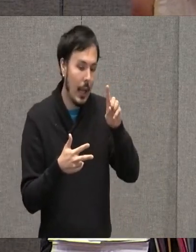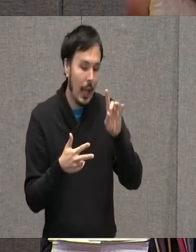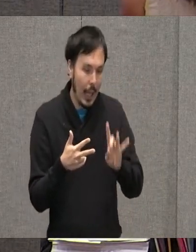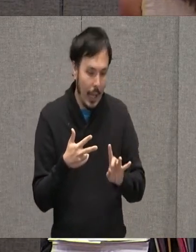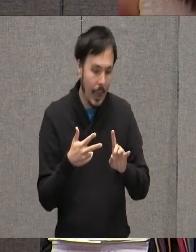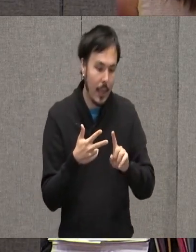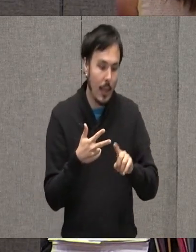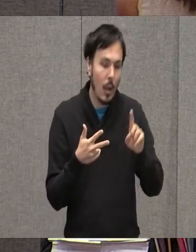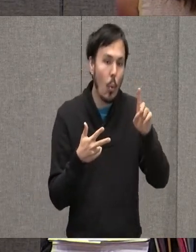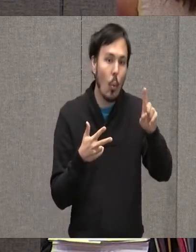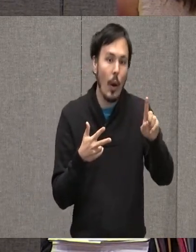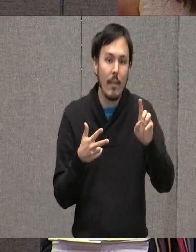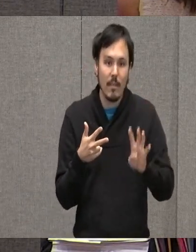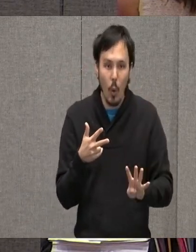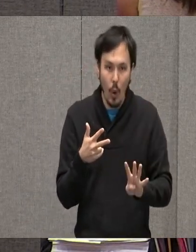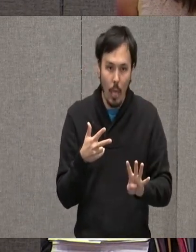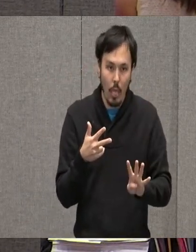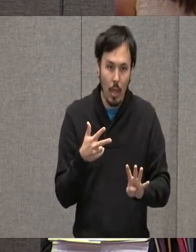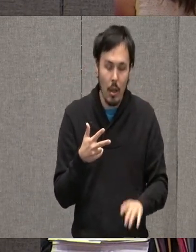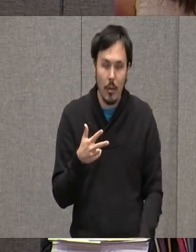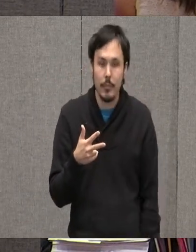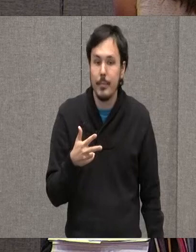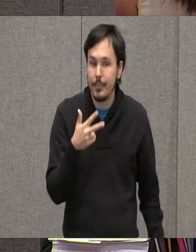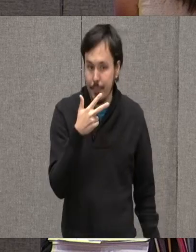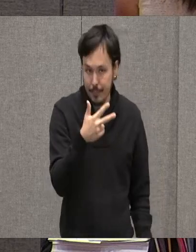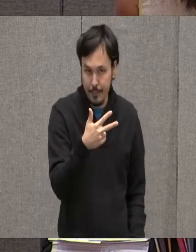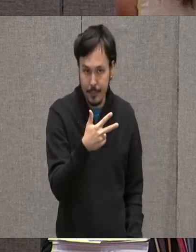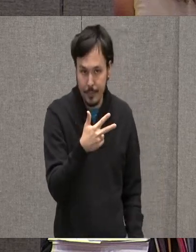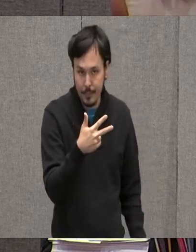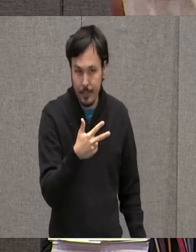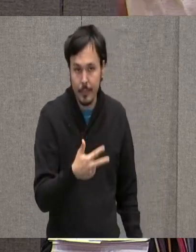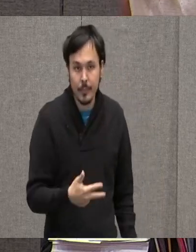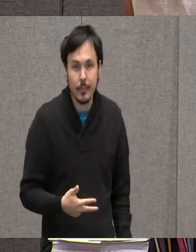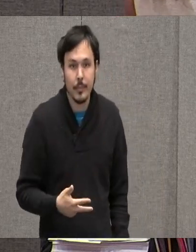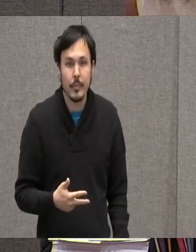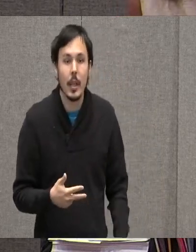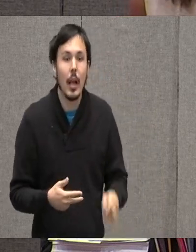So I know I have and our operation is addition.